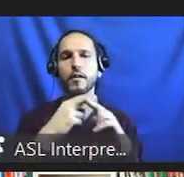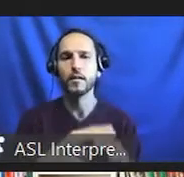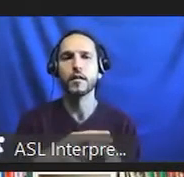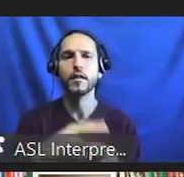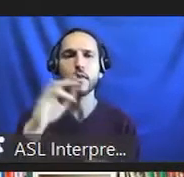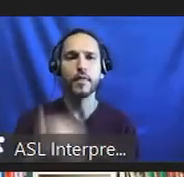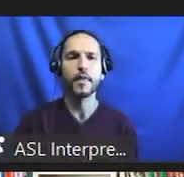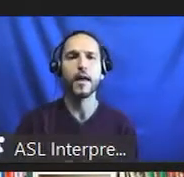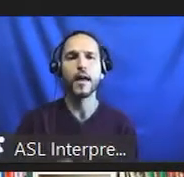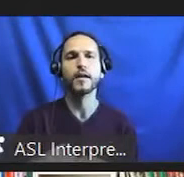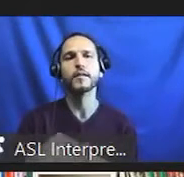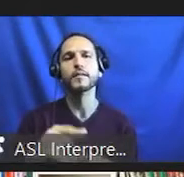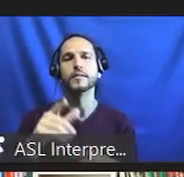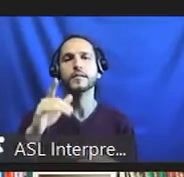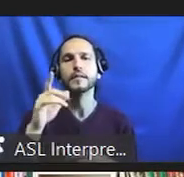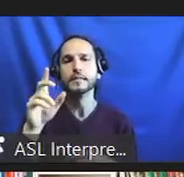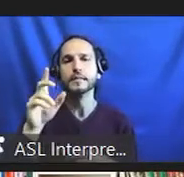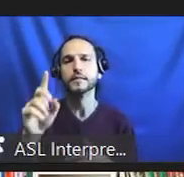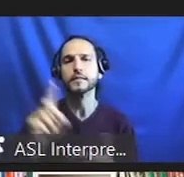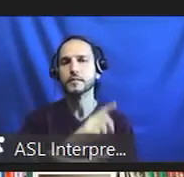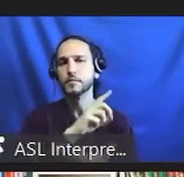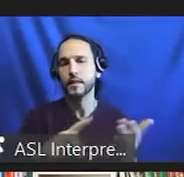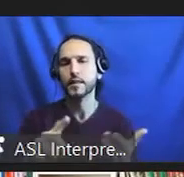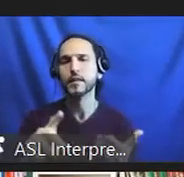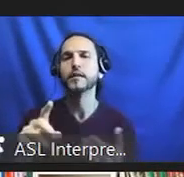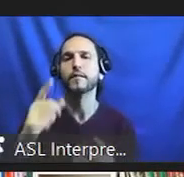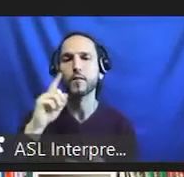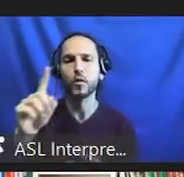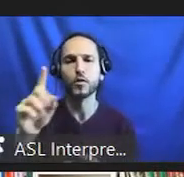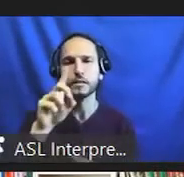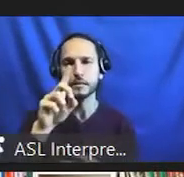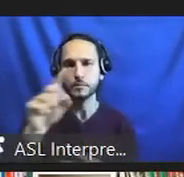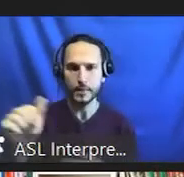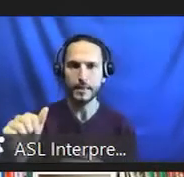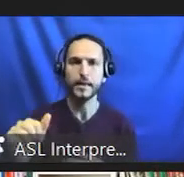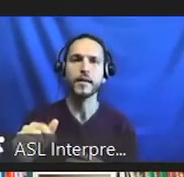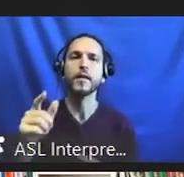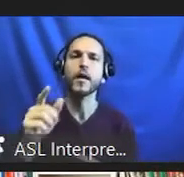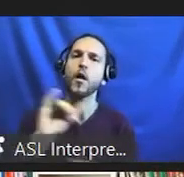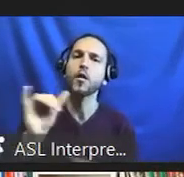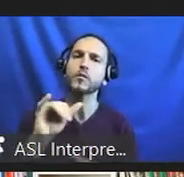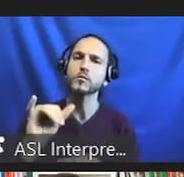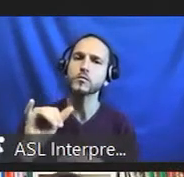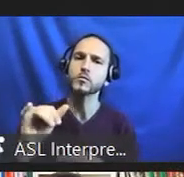and requires access at places of public accommodation. Those two things really go hand in hand.